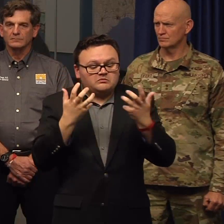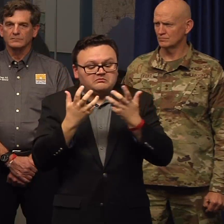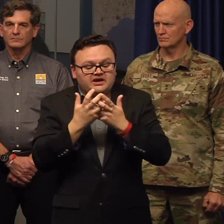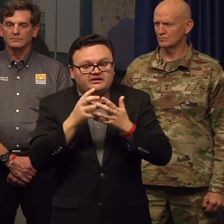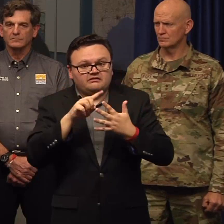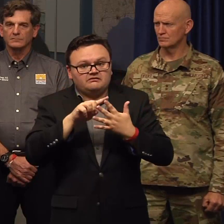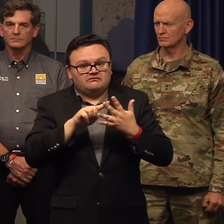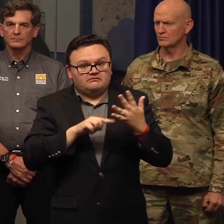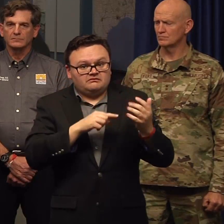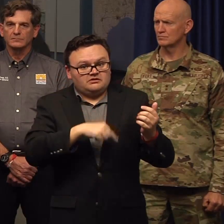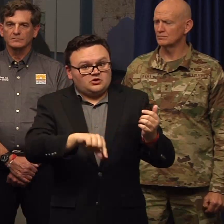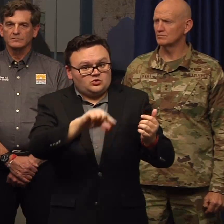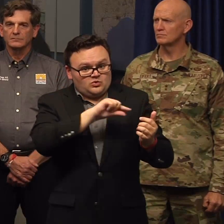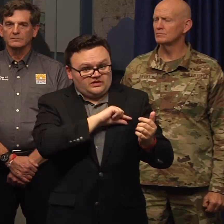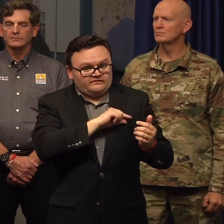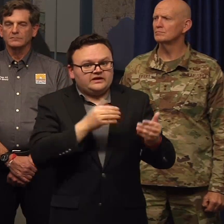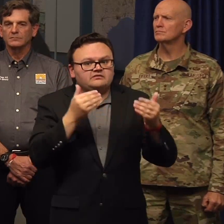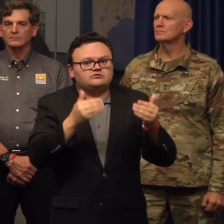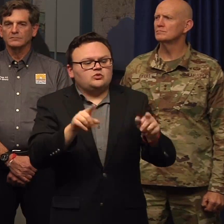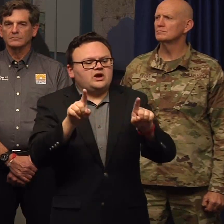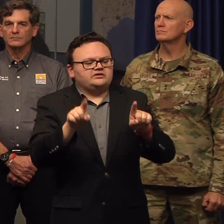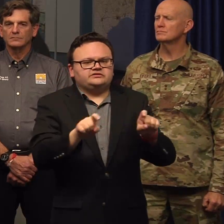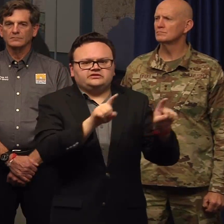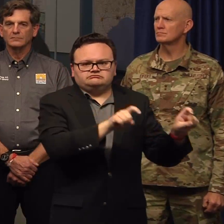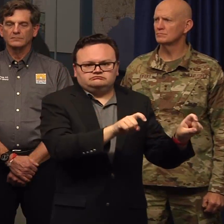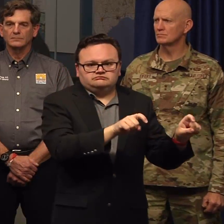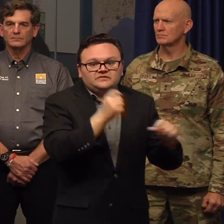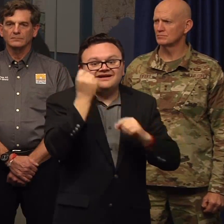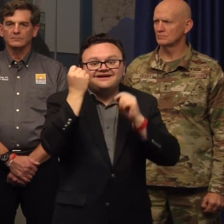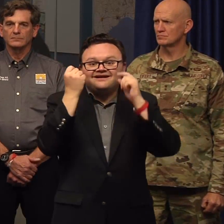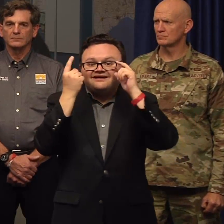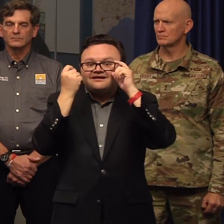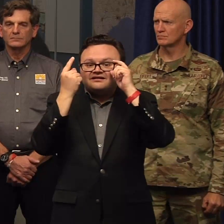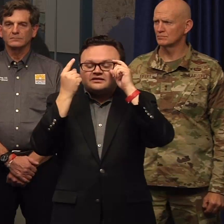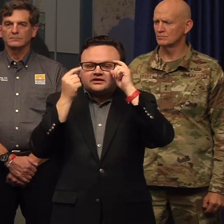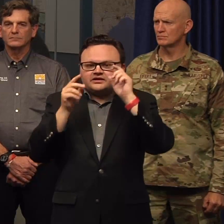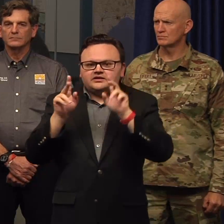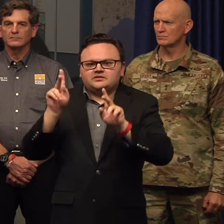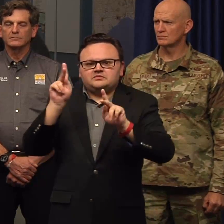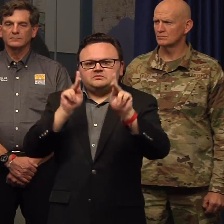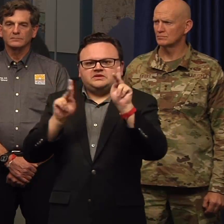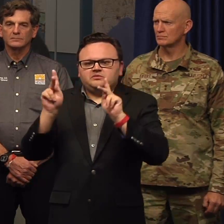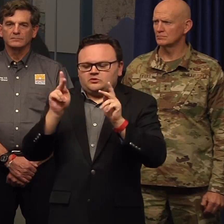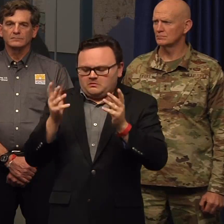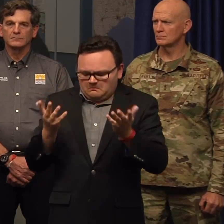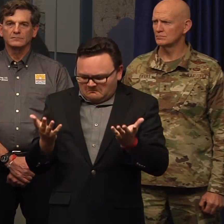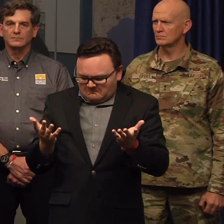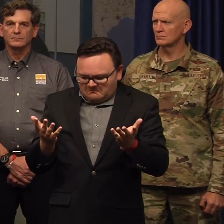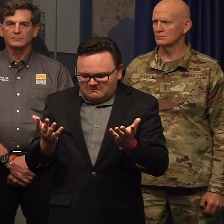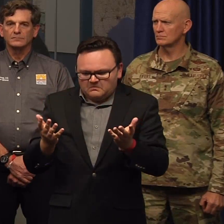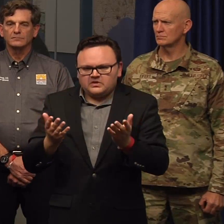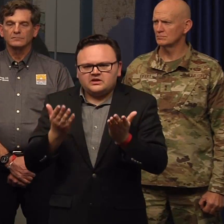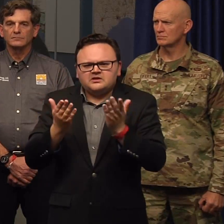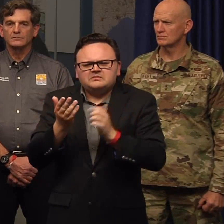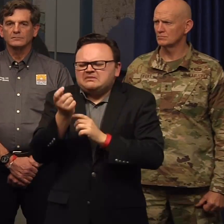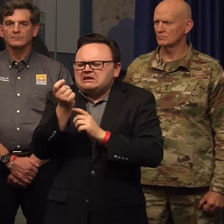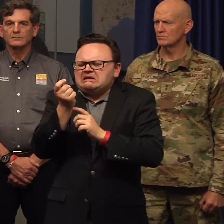I SAID FROM THE BEGINNING ON ALL THIS WHAT WE KNOW IS THAT THE PEOPLE THAT HAVE PRESENTED WITH SYMPTOMS, AND THE CRITERIA HAS CHANGED BUT AS LONG AS THEY